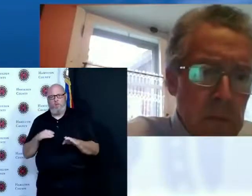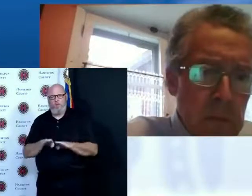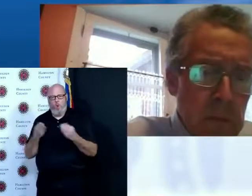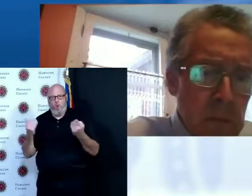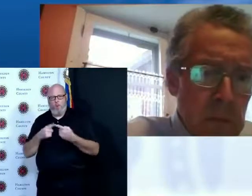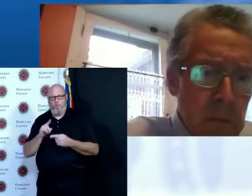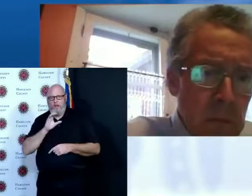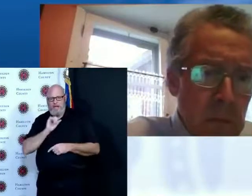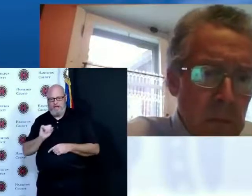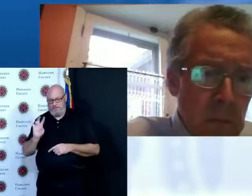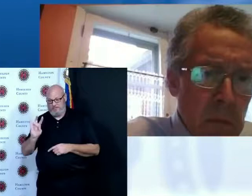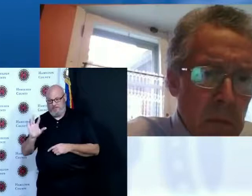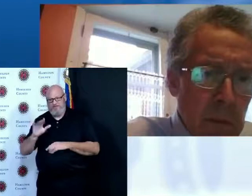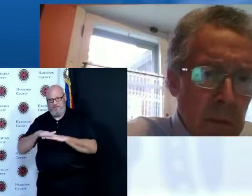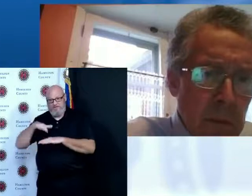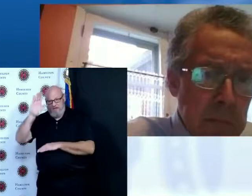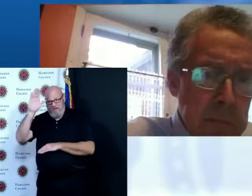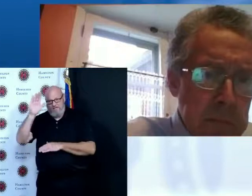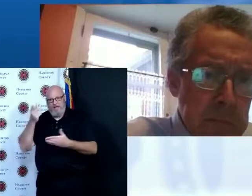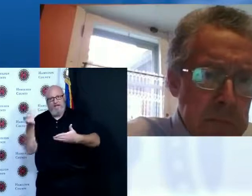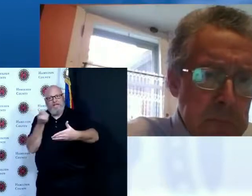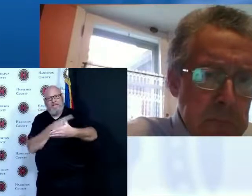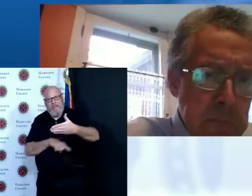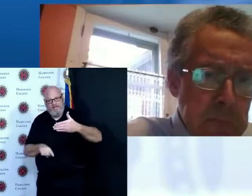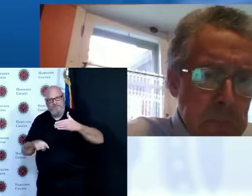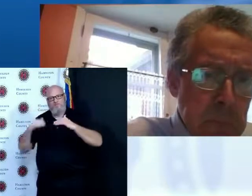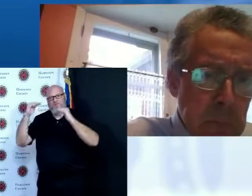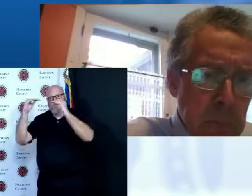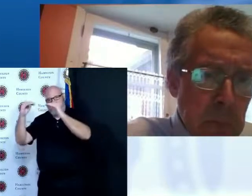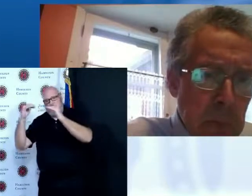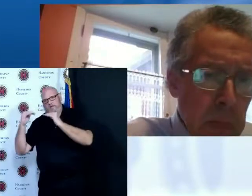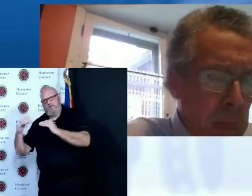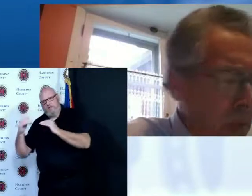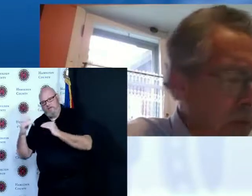on their website and I think that's useful for people because it it is confusing because